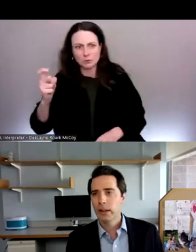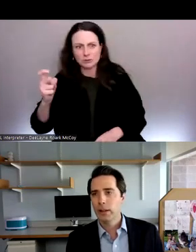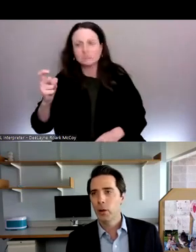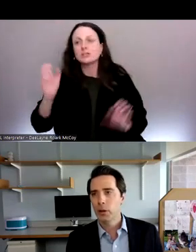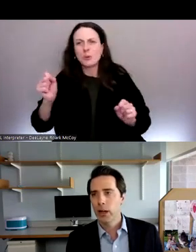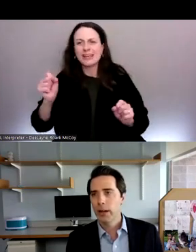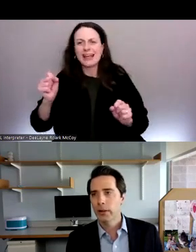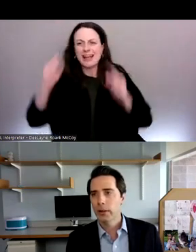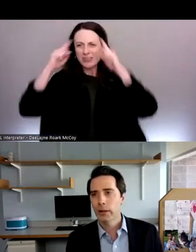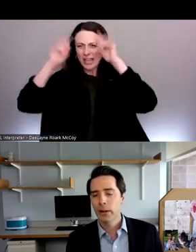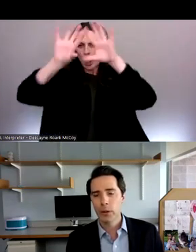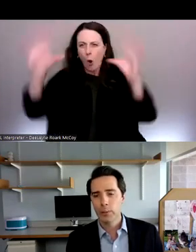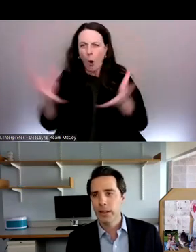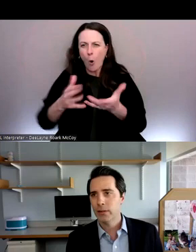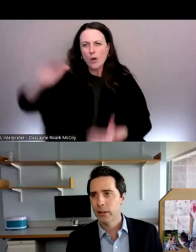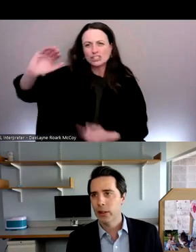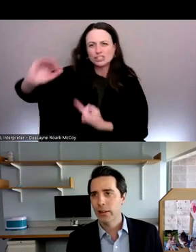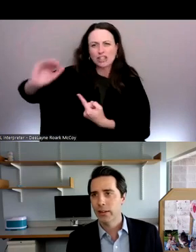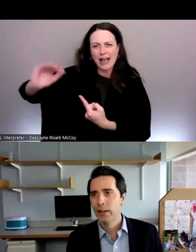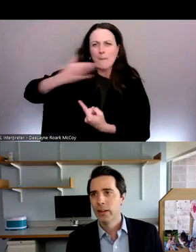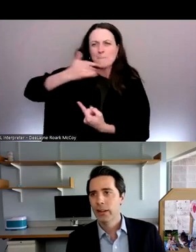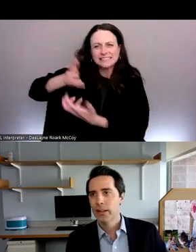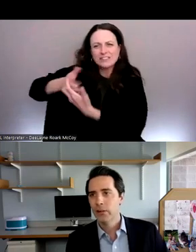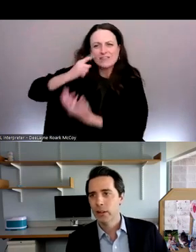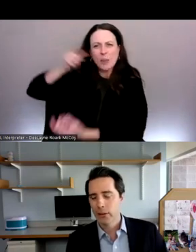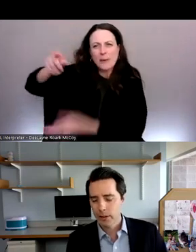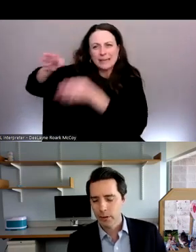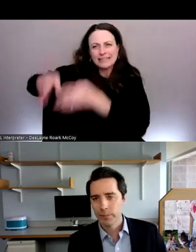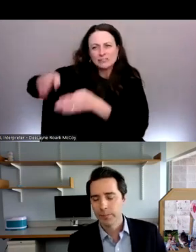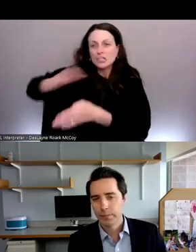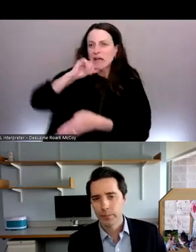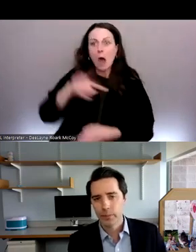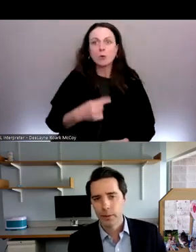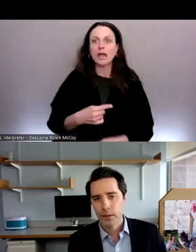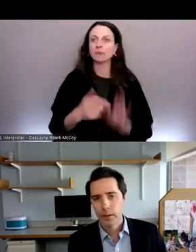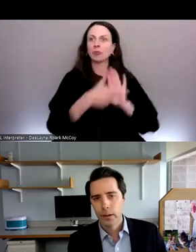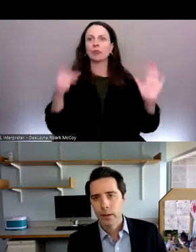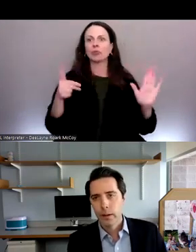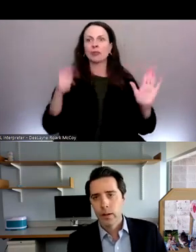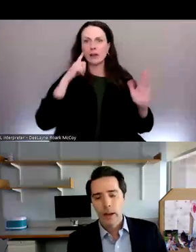think about the whole child and what's best for the child instead of just their